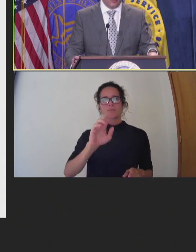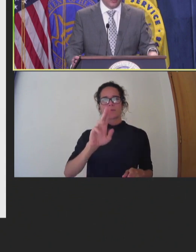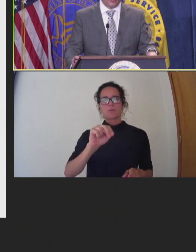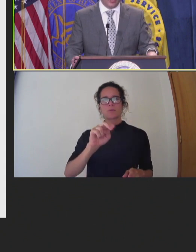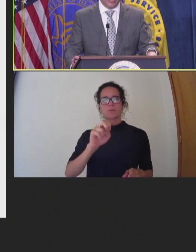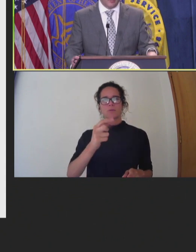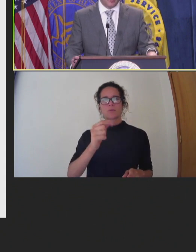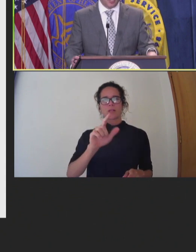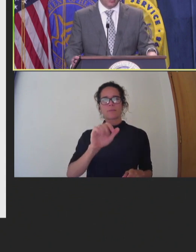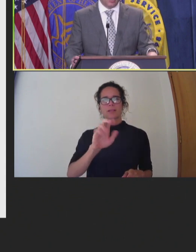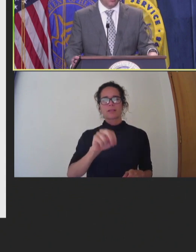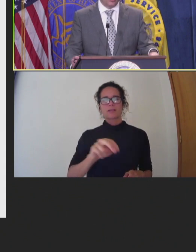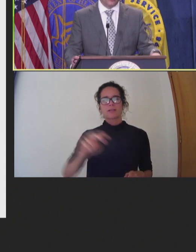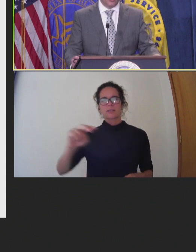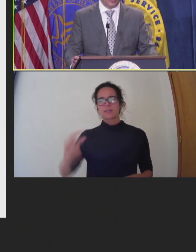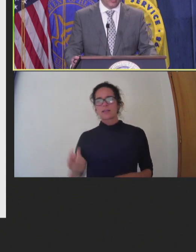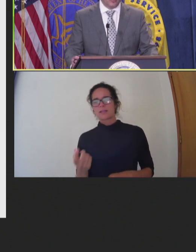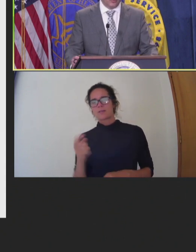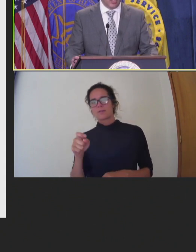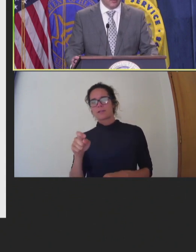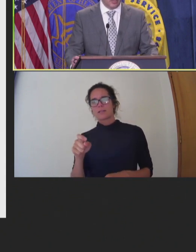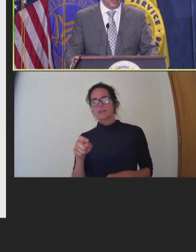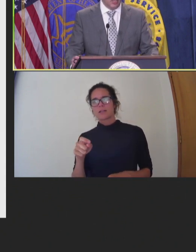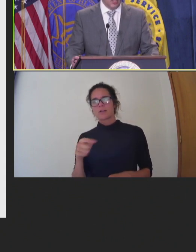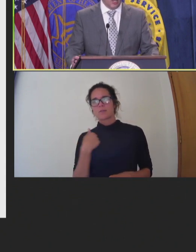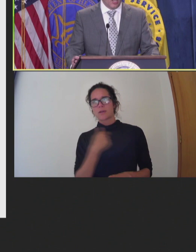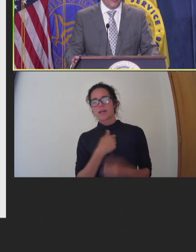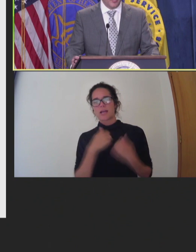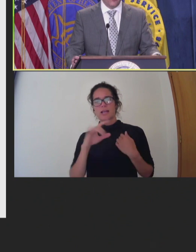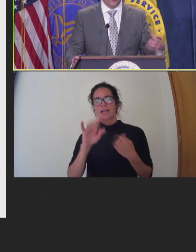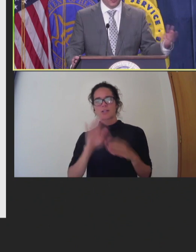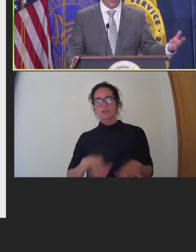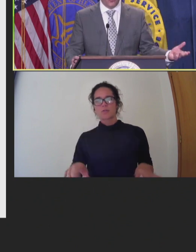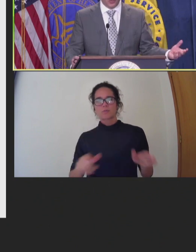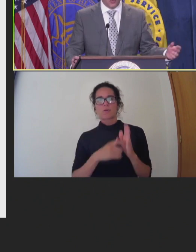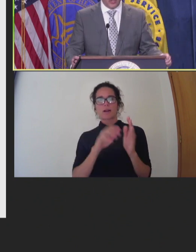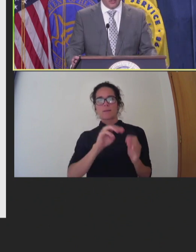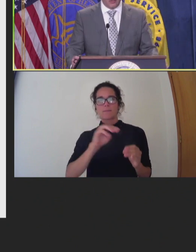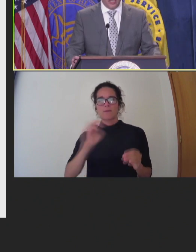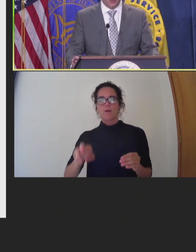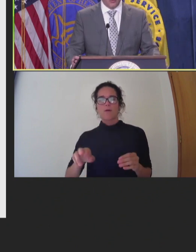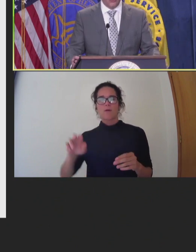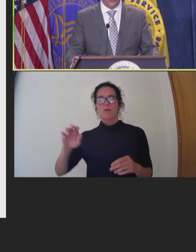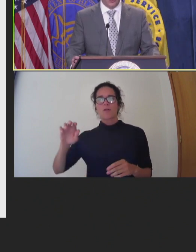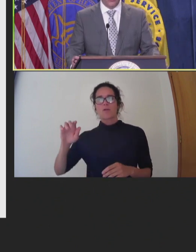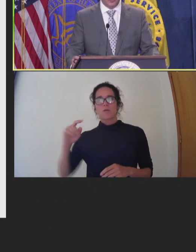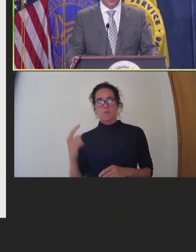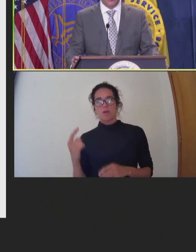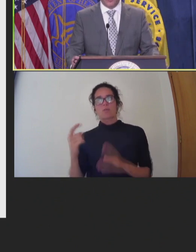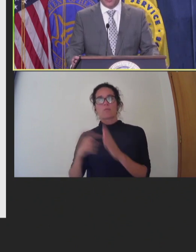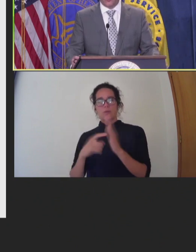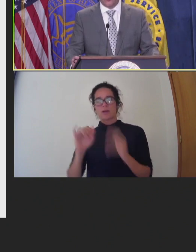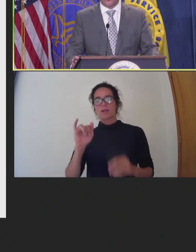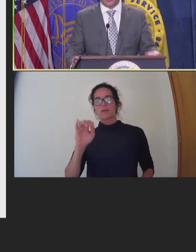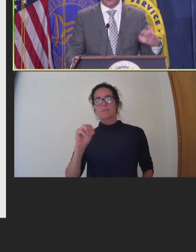requiring MMR and one requiring immunoglobulin. All the patients were also required -- anyone who was exposed -- to be notified by certified letters. So,